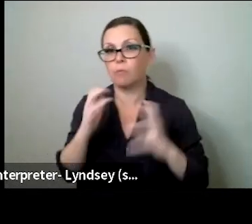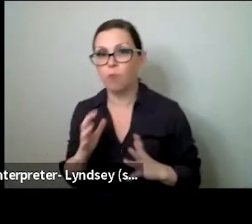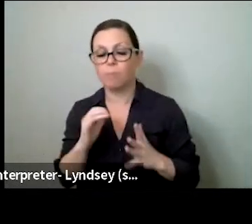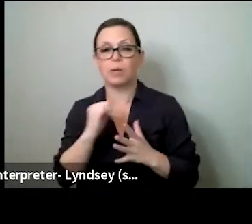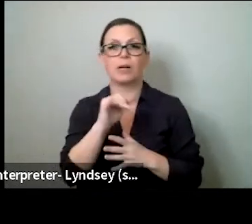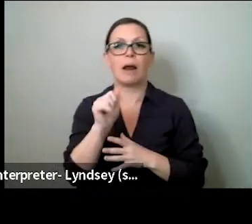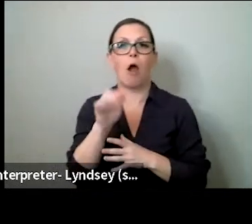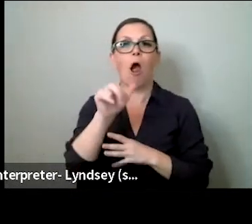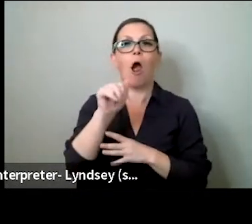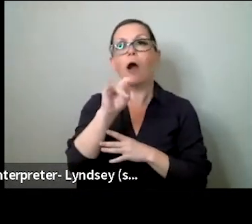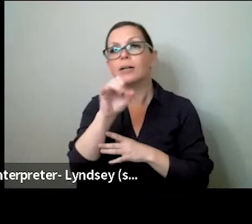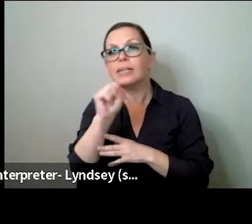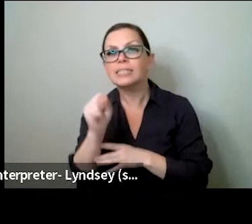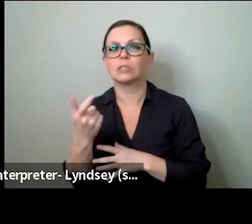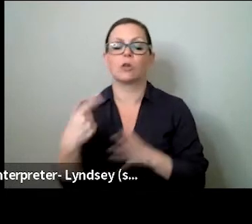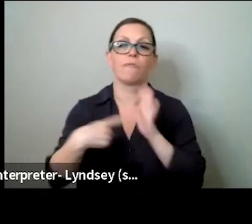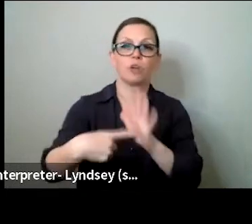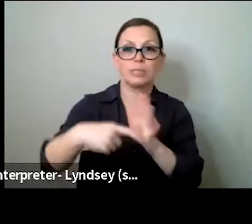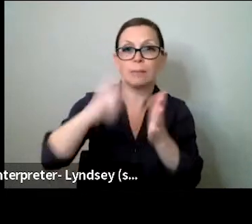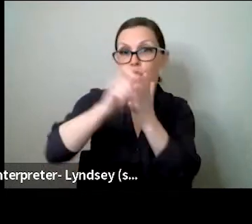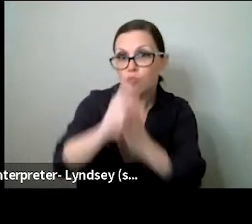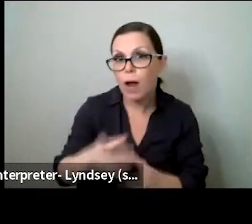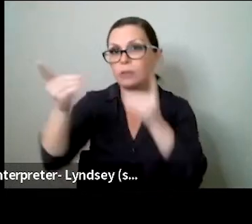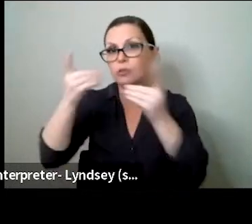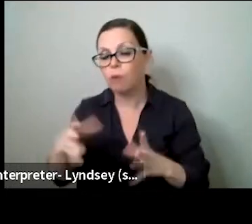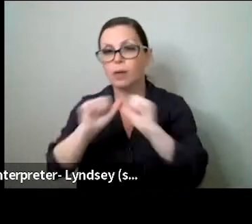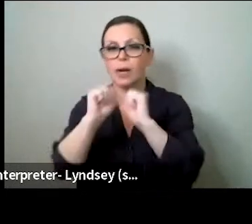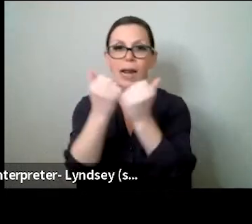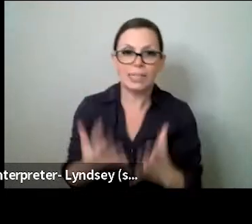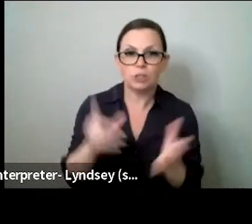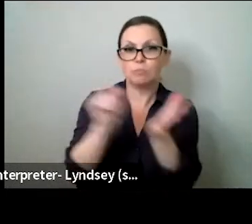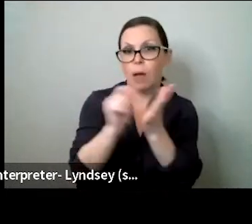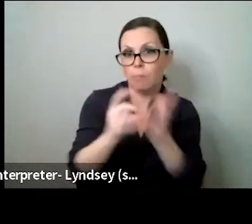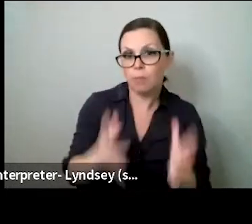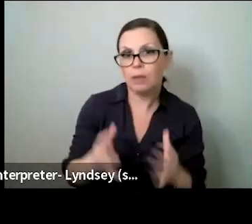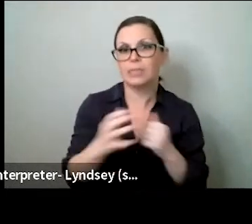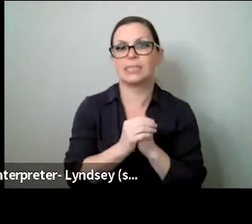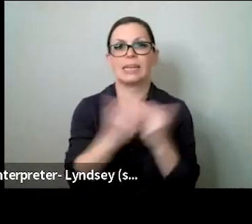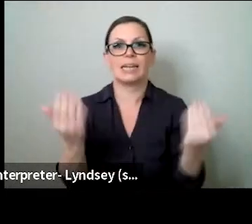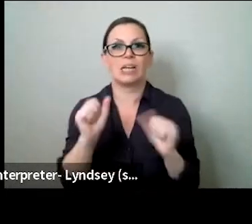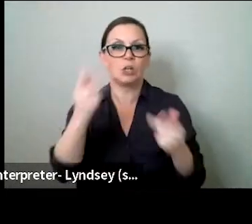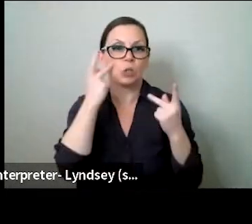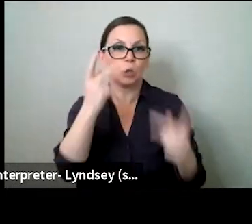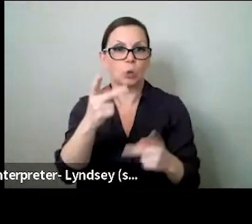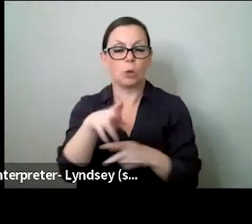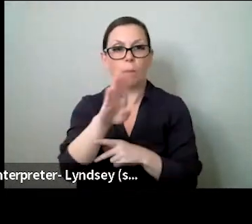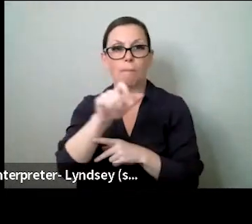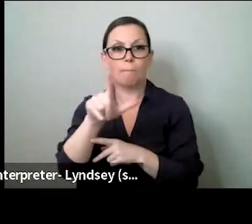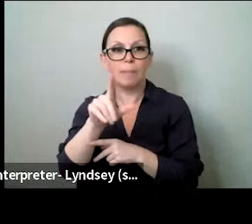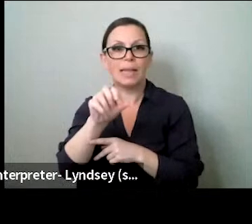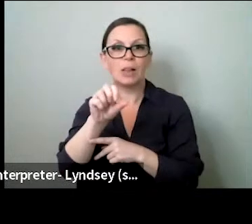So we're speaking to writers, and directors, agents, publicists. Here you can see Bill Lawrence and Brett Goldstein,